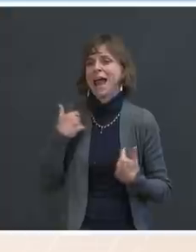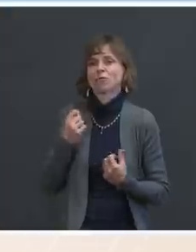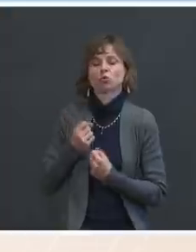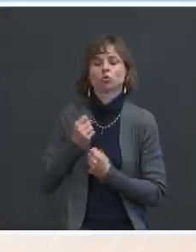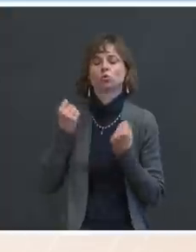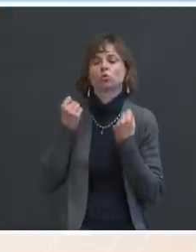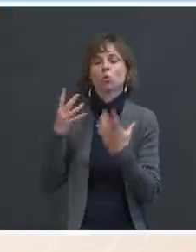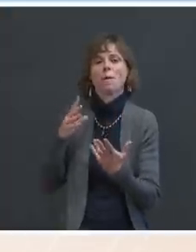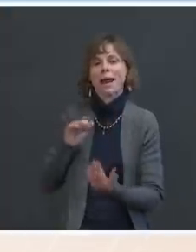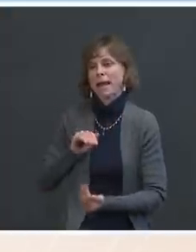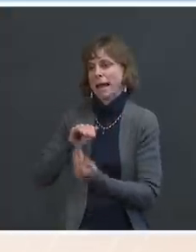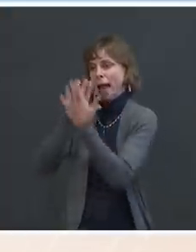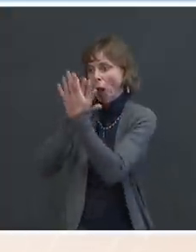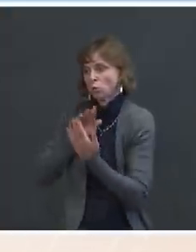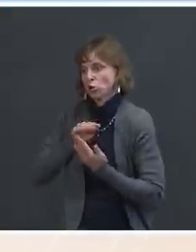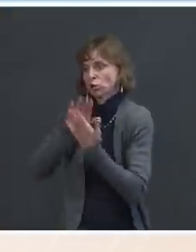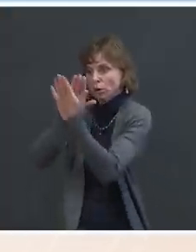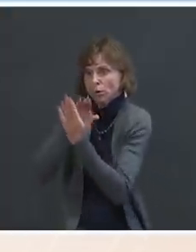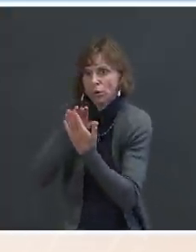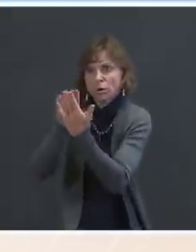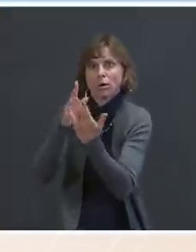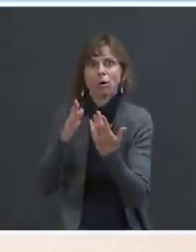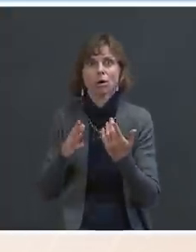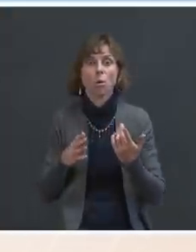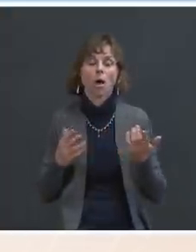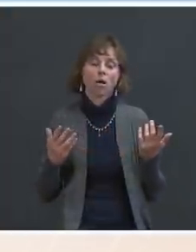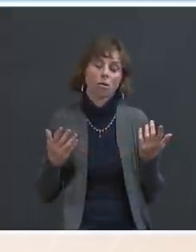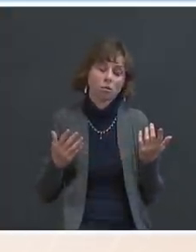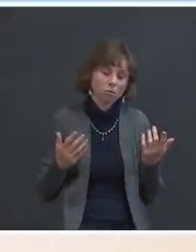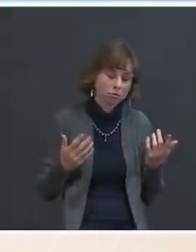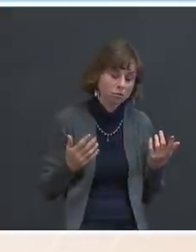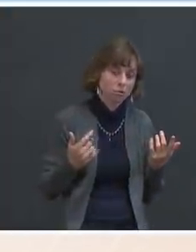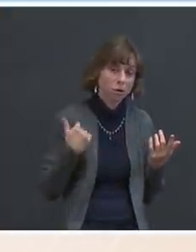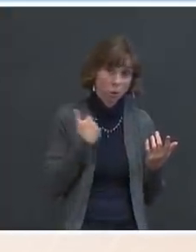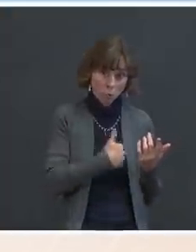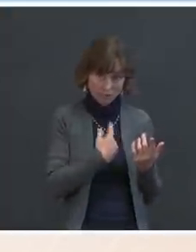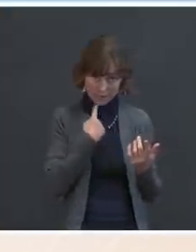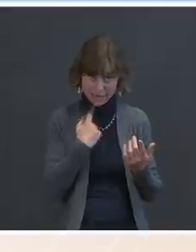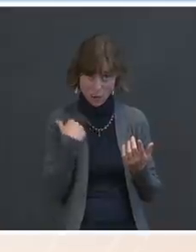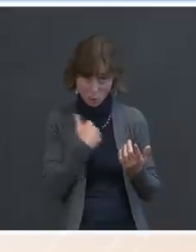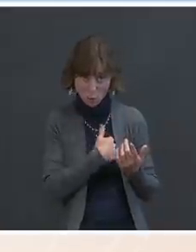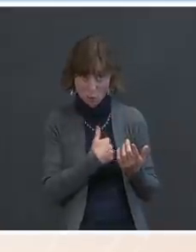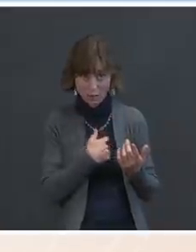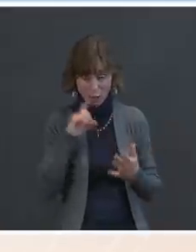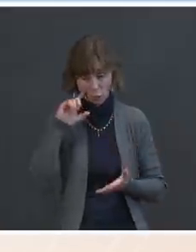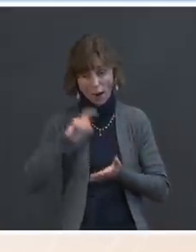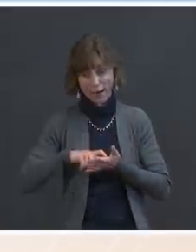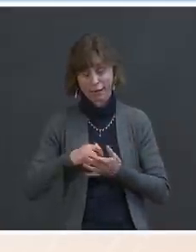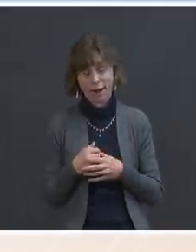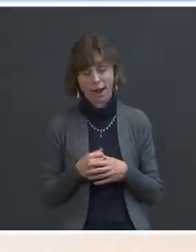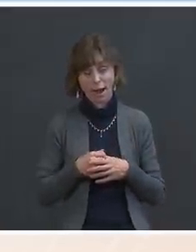Ms. Psaki: We are saying that we recognize that on -- incumbent upon us and this administration is cont- --